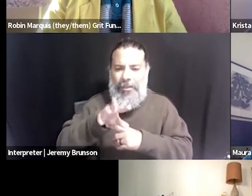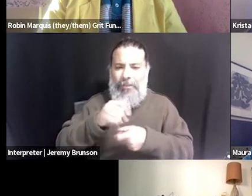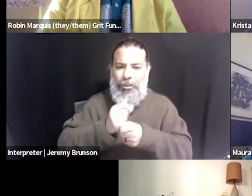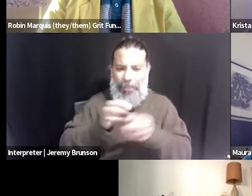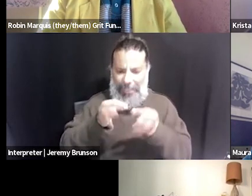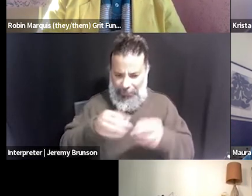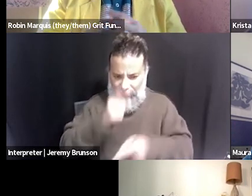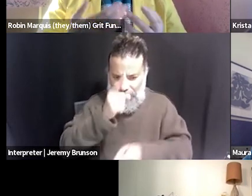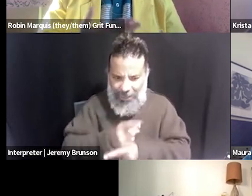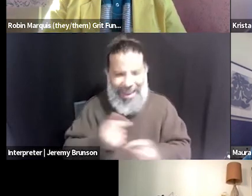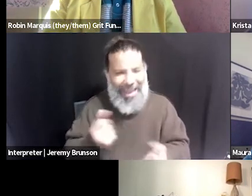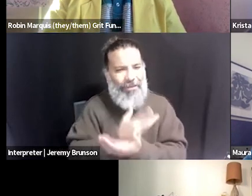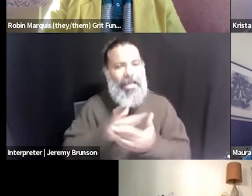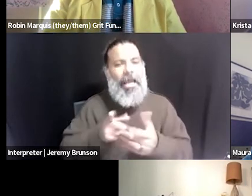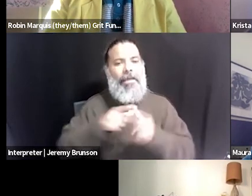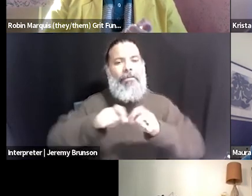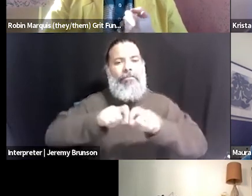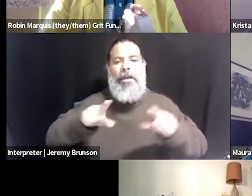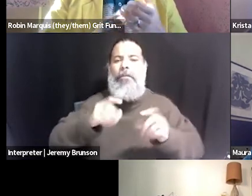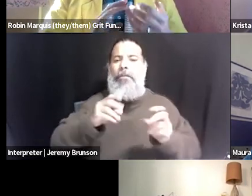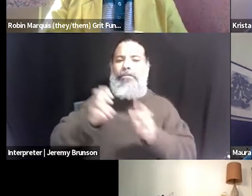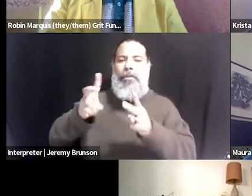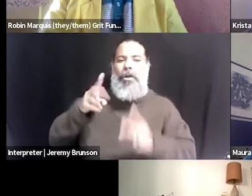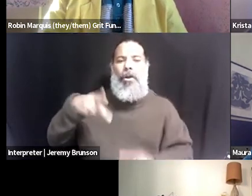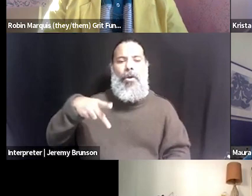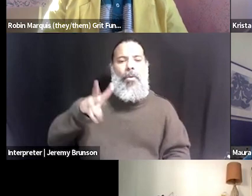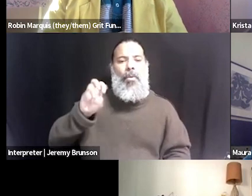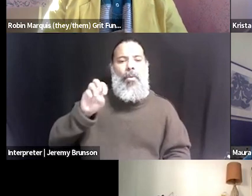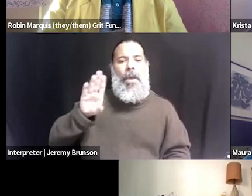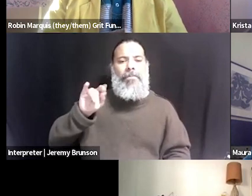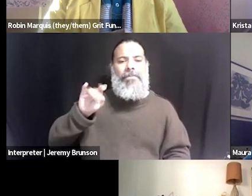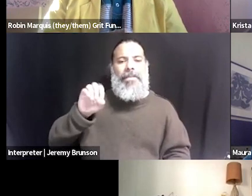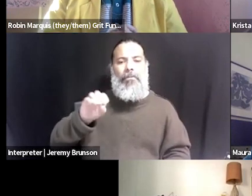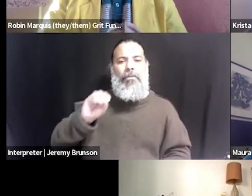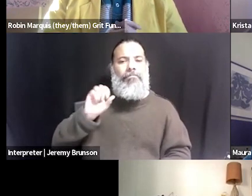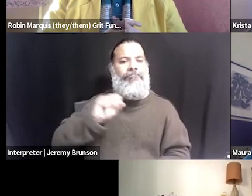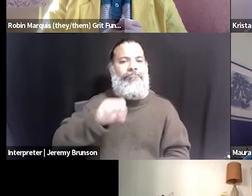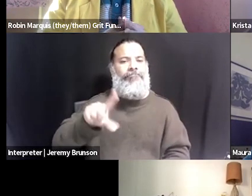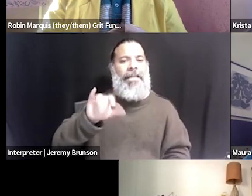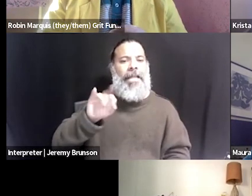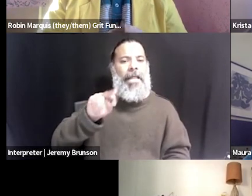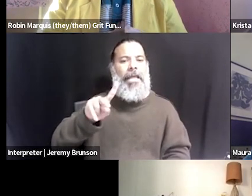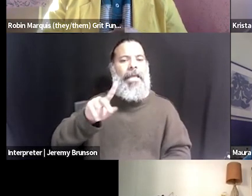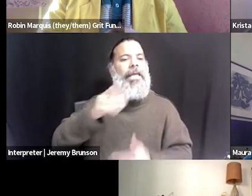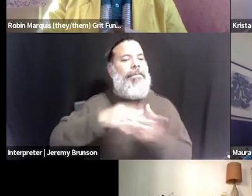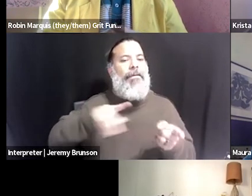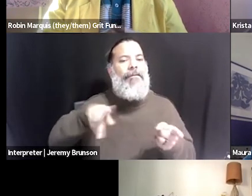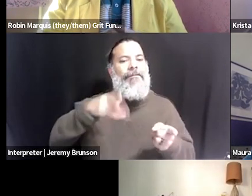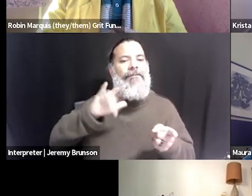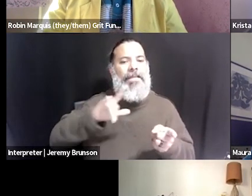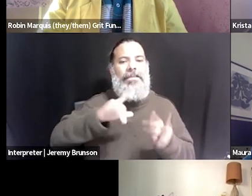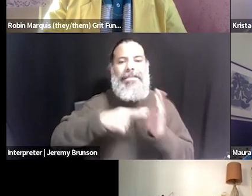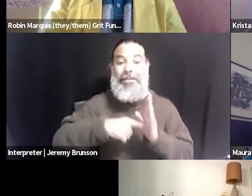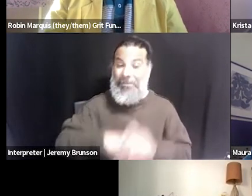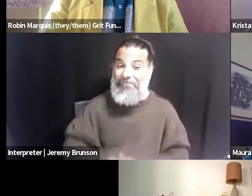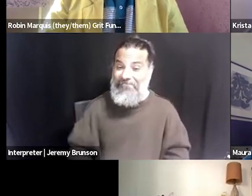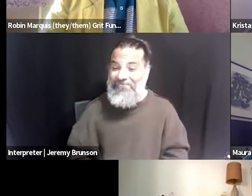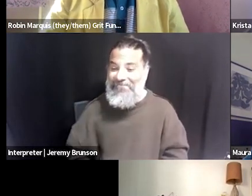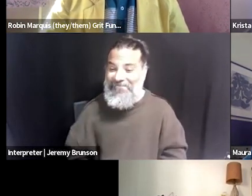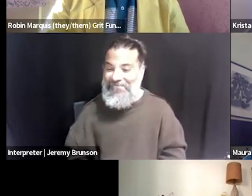We will e mail the link to you as well as some of Phil's examples.